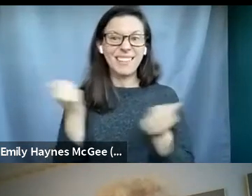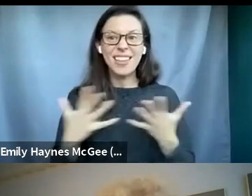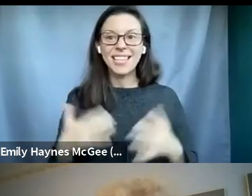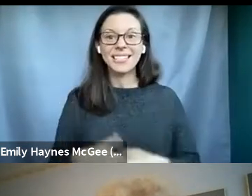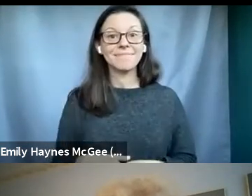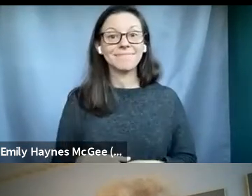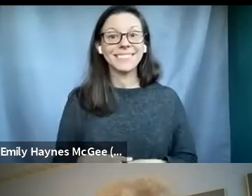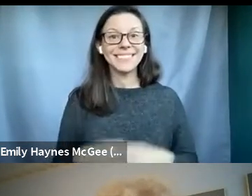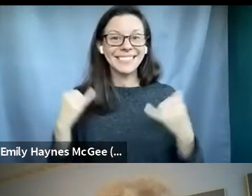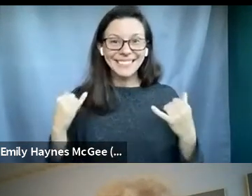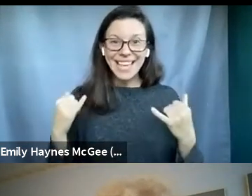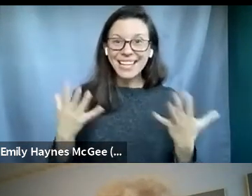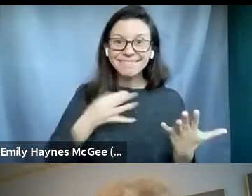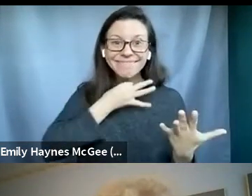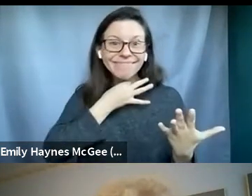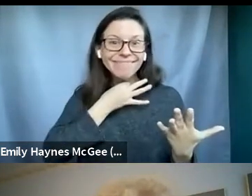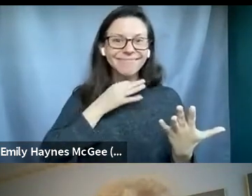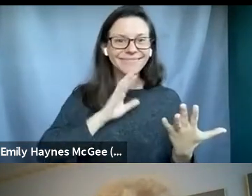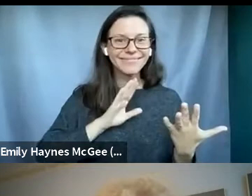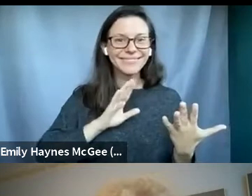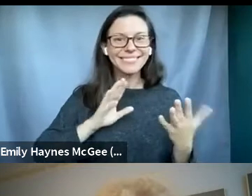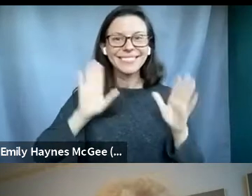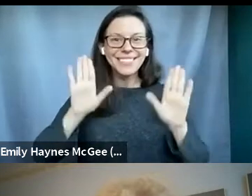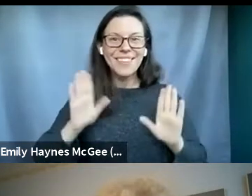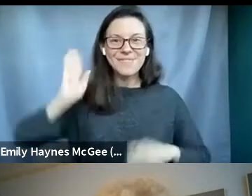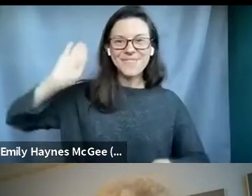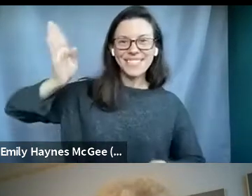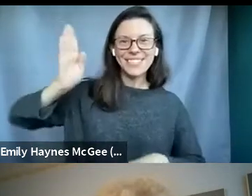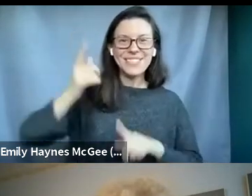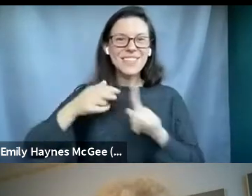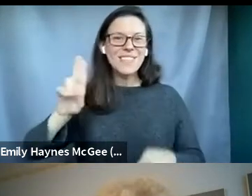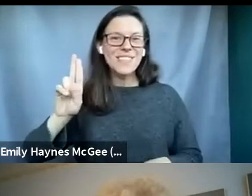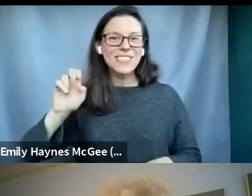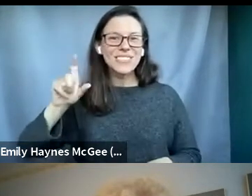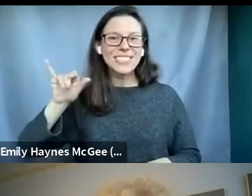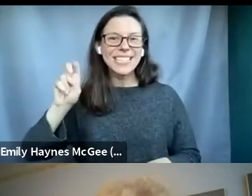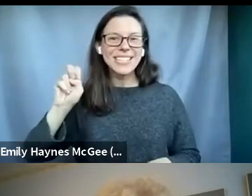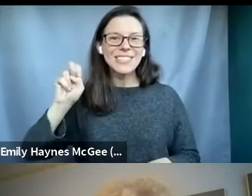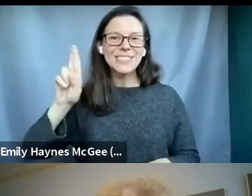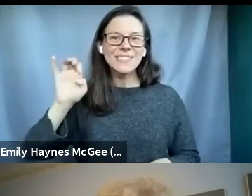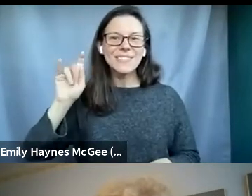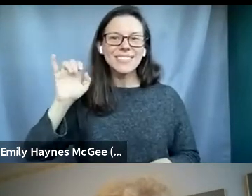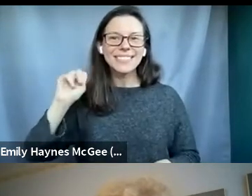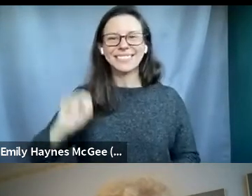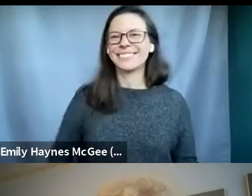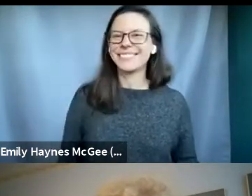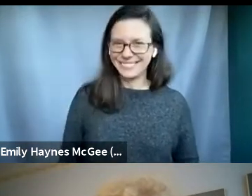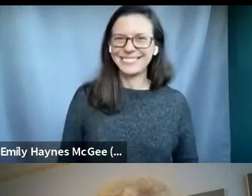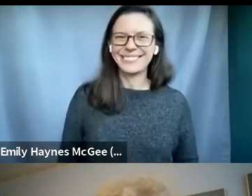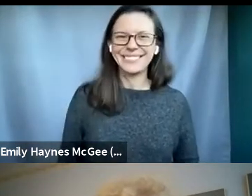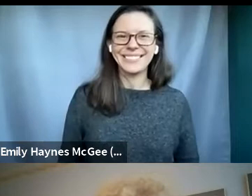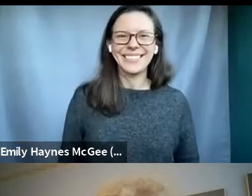Now we get to seat fabulous presentation about Unique Robinson.